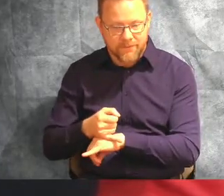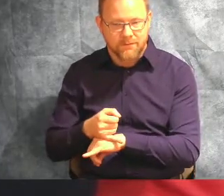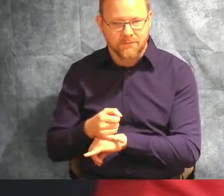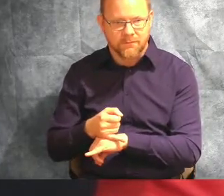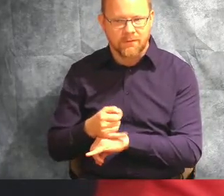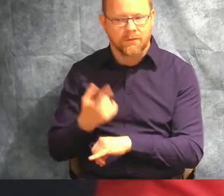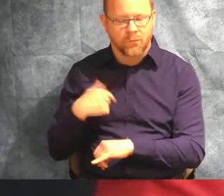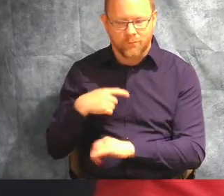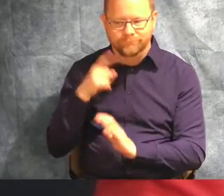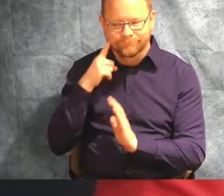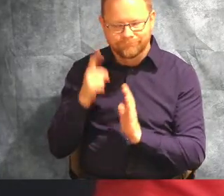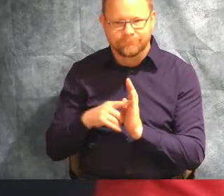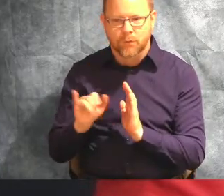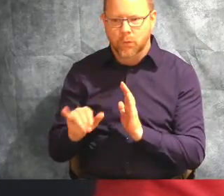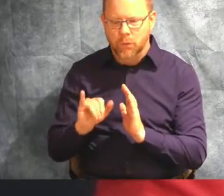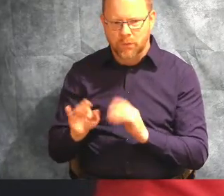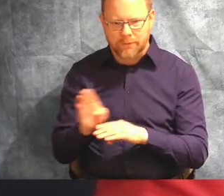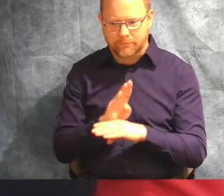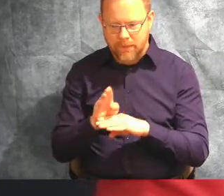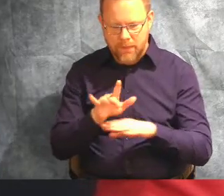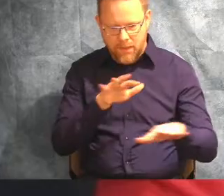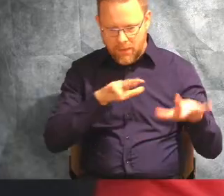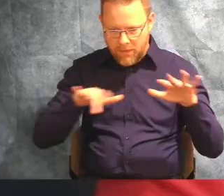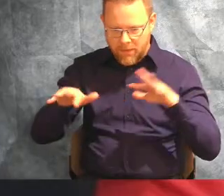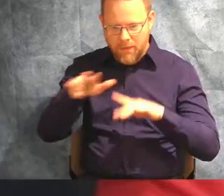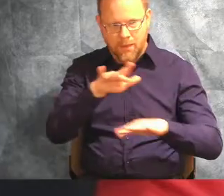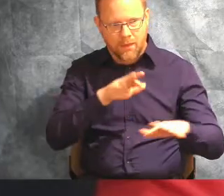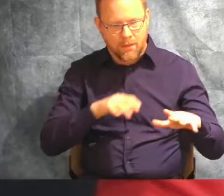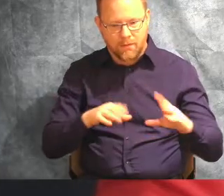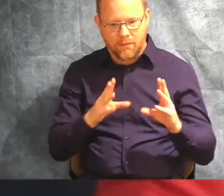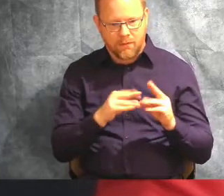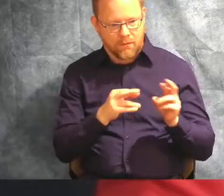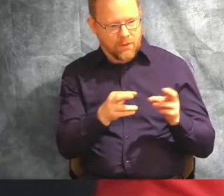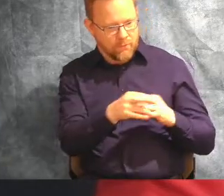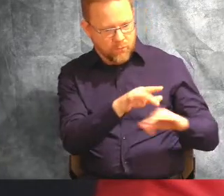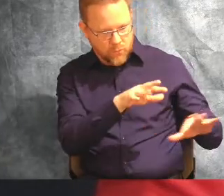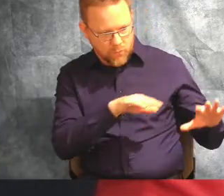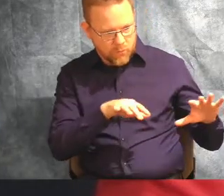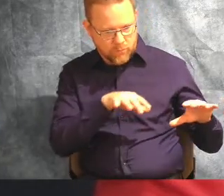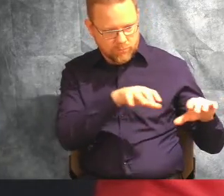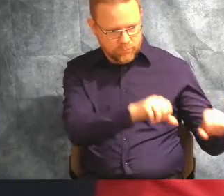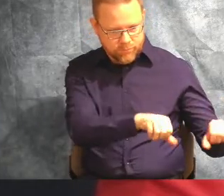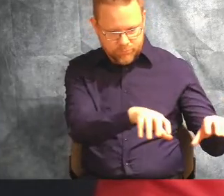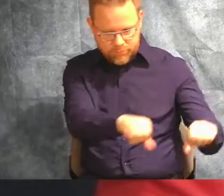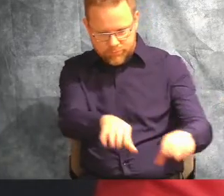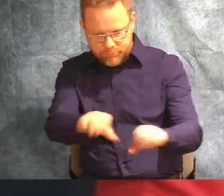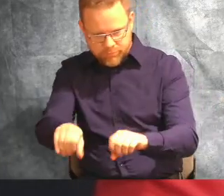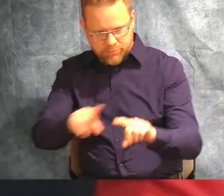noticed just how busy. I mean, we had conference room with this group and another conference room